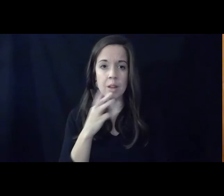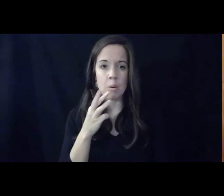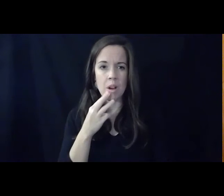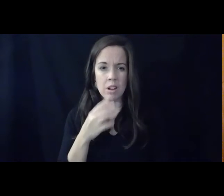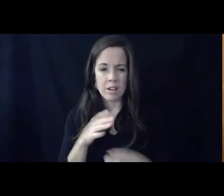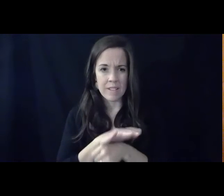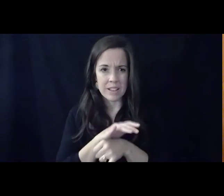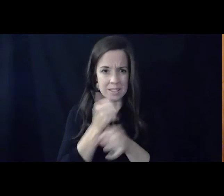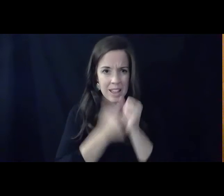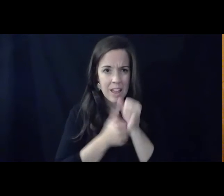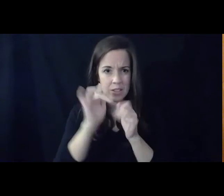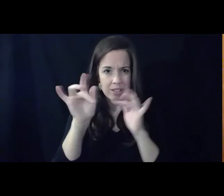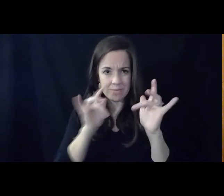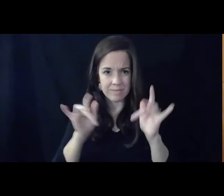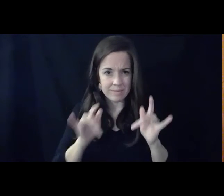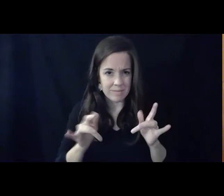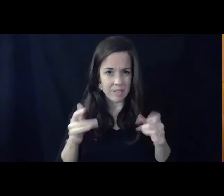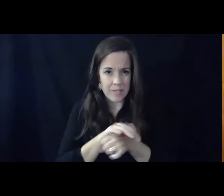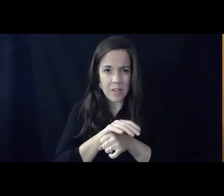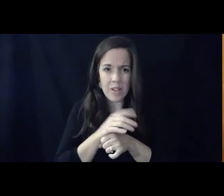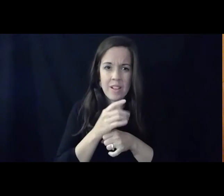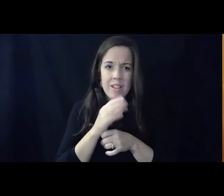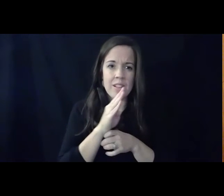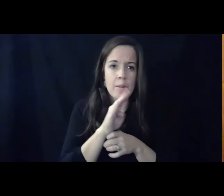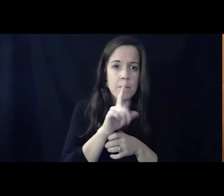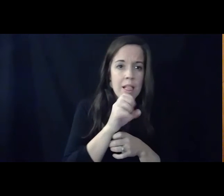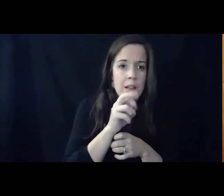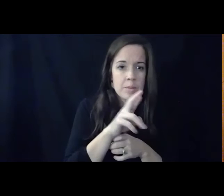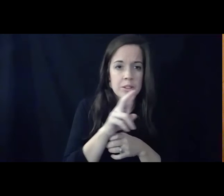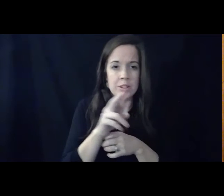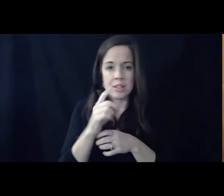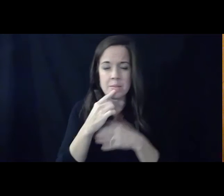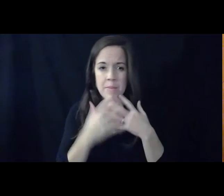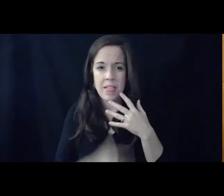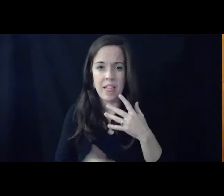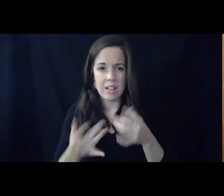buoyant with blubber and blood, it sinks slow. Carp nibble gratefully at its cheek